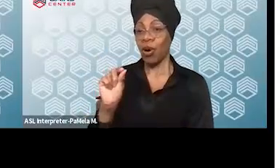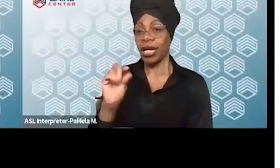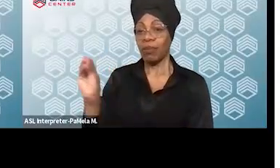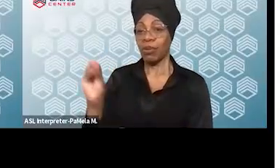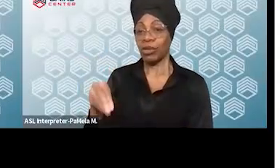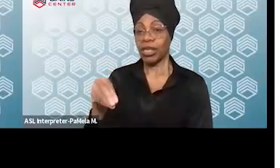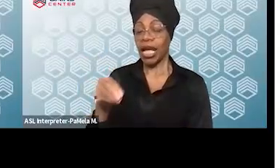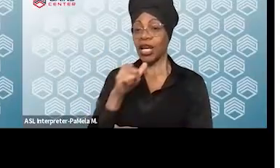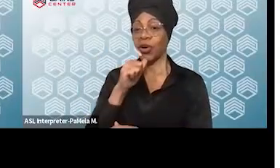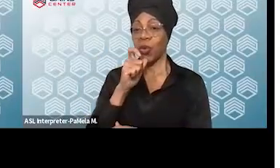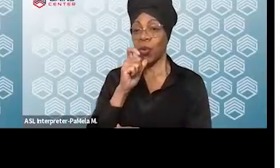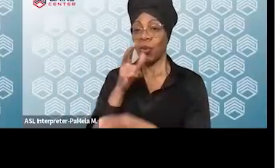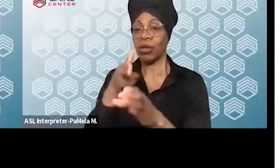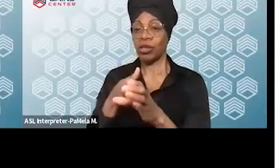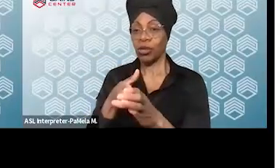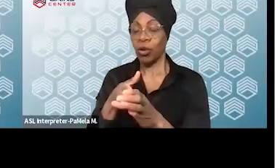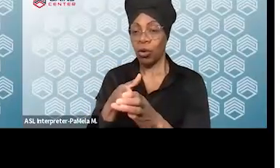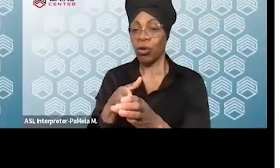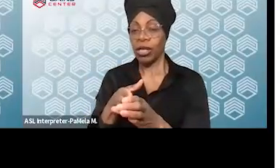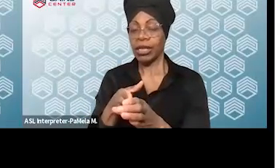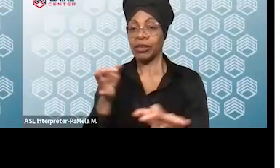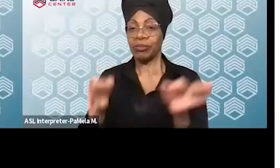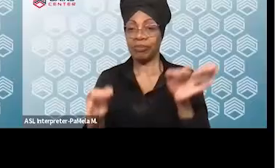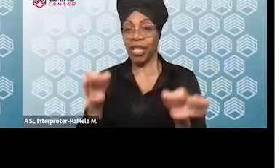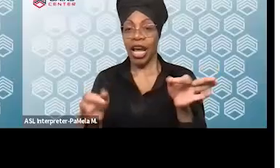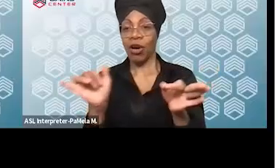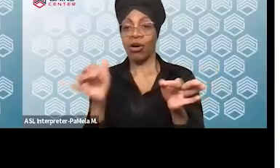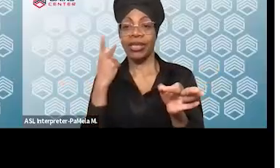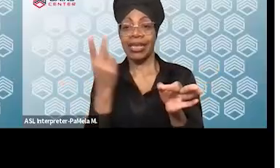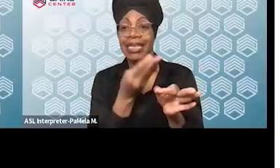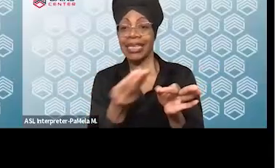from the judiciary. And we also see several of you joining us